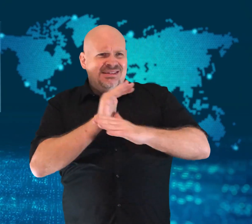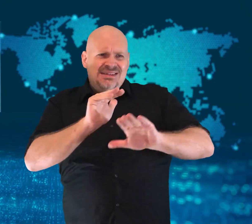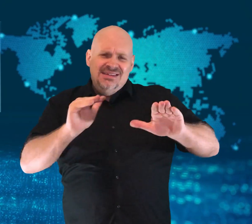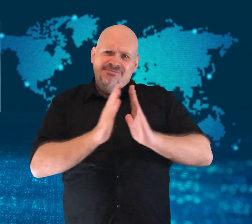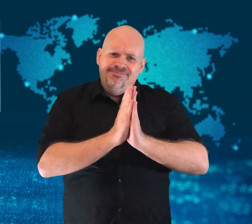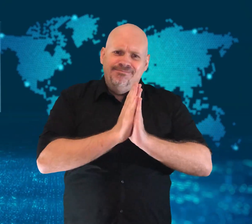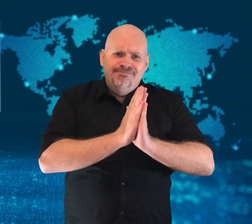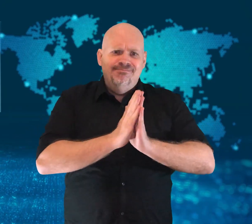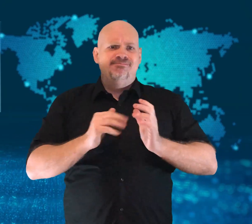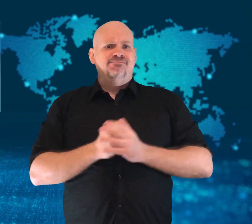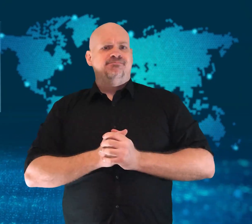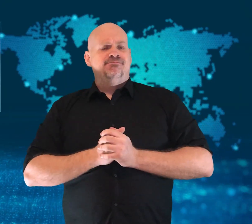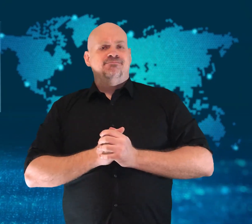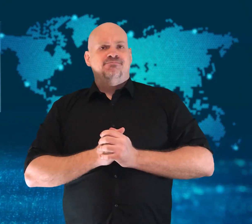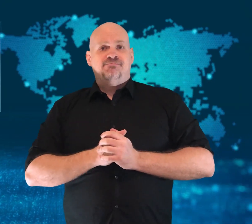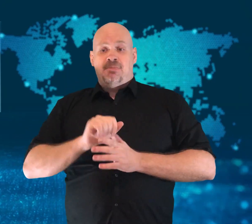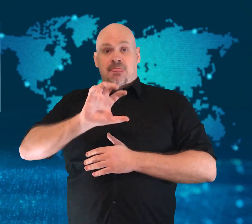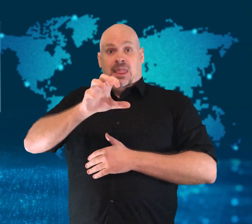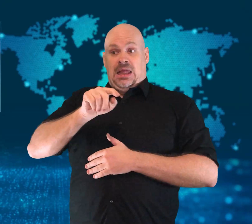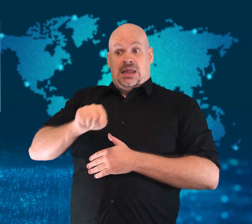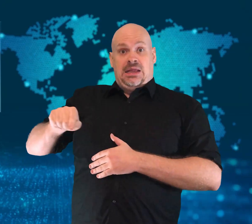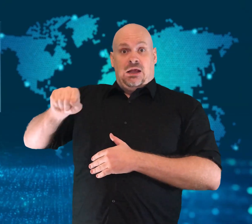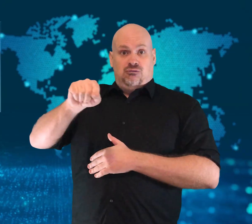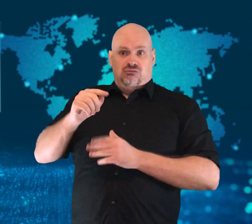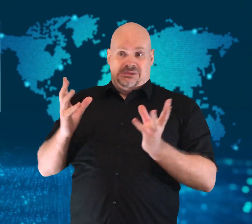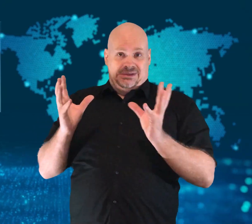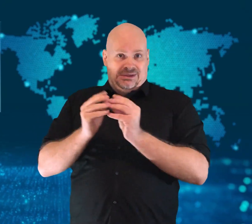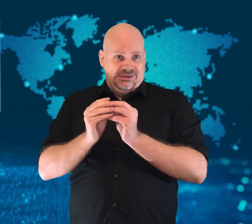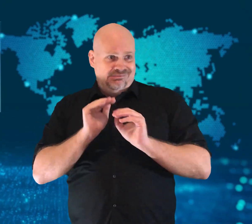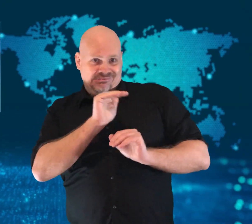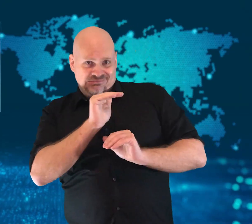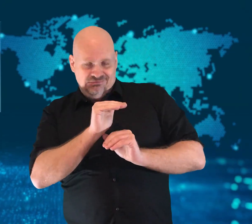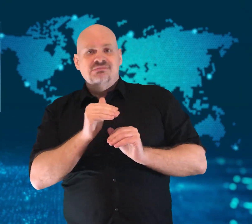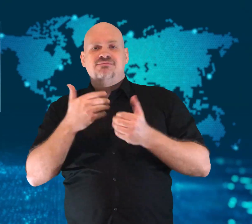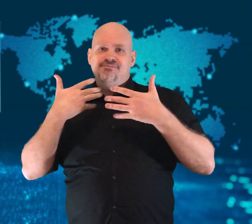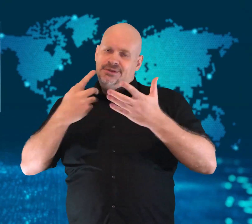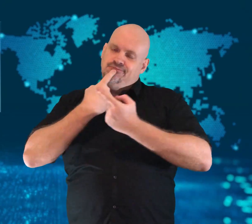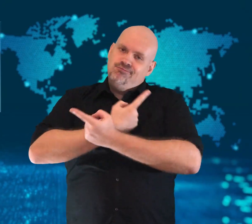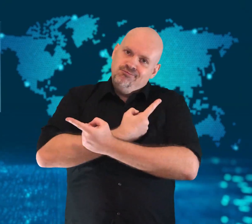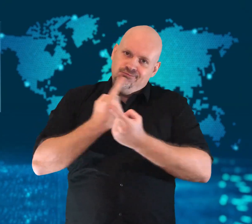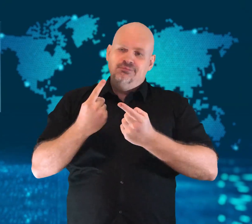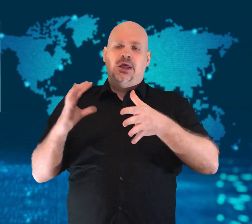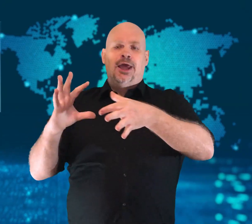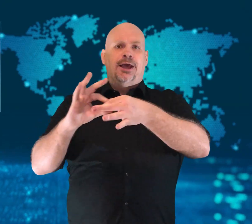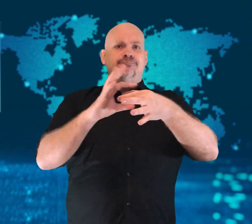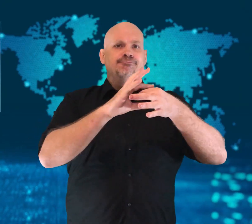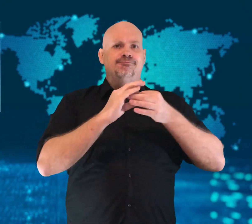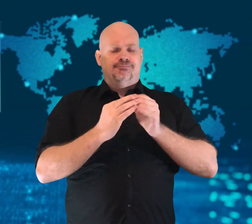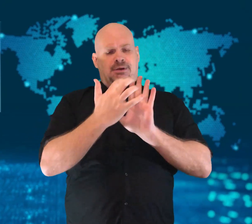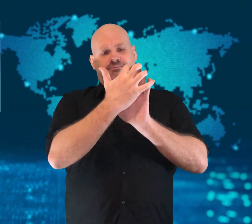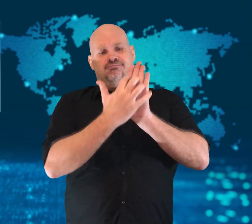The countries issued a joint statement condemning